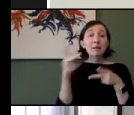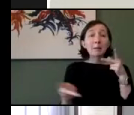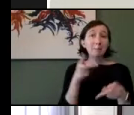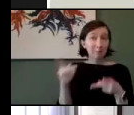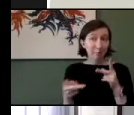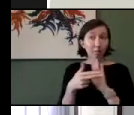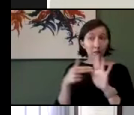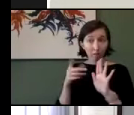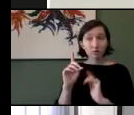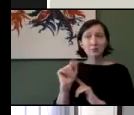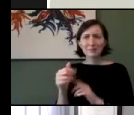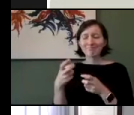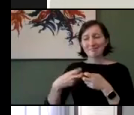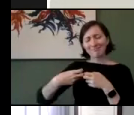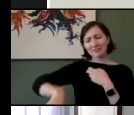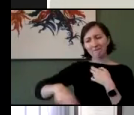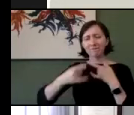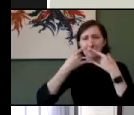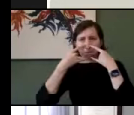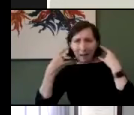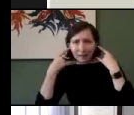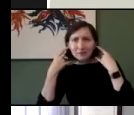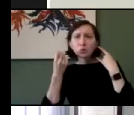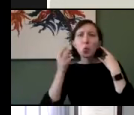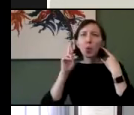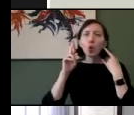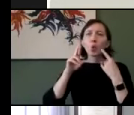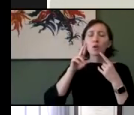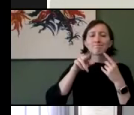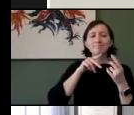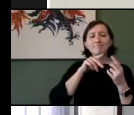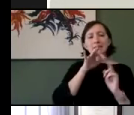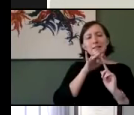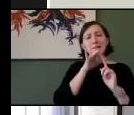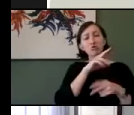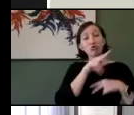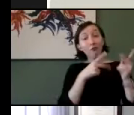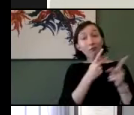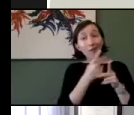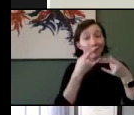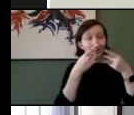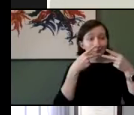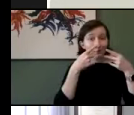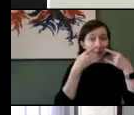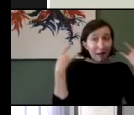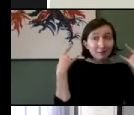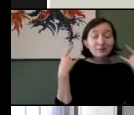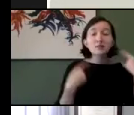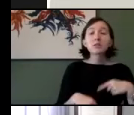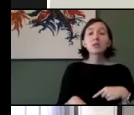wearing masks or specific types of masks. Not all people with the same disability respond the same way